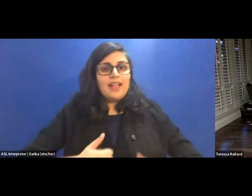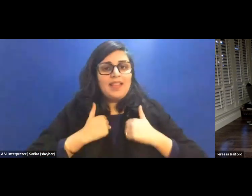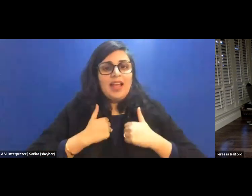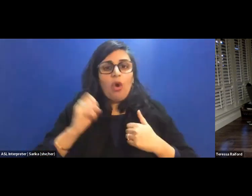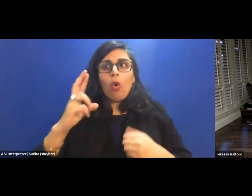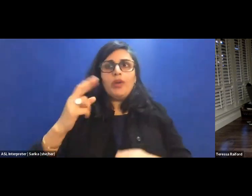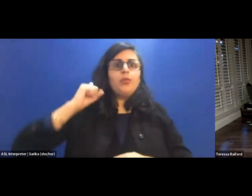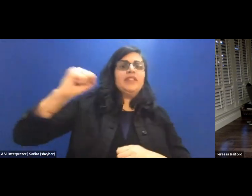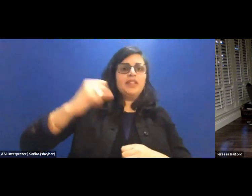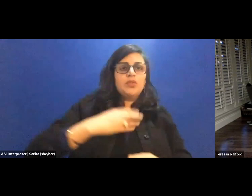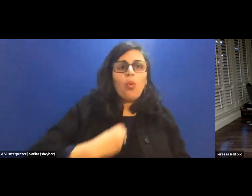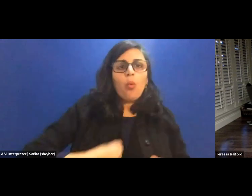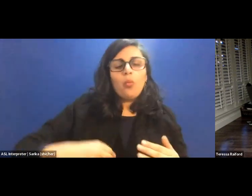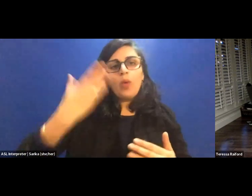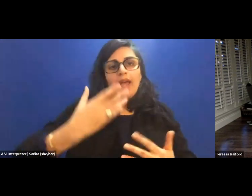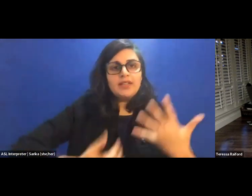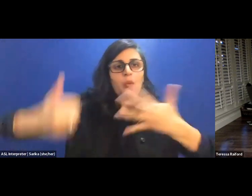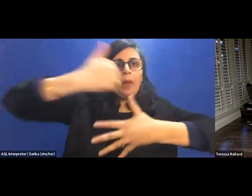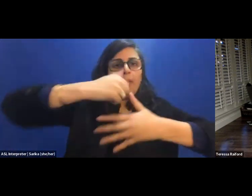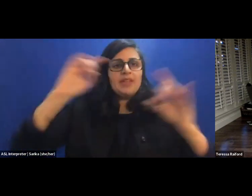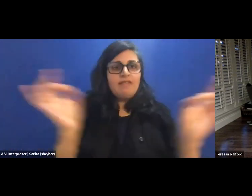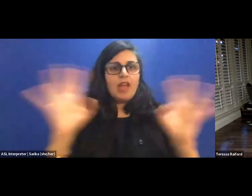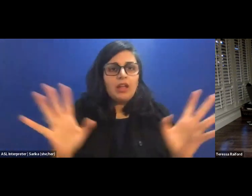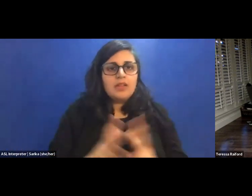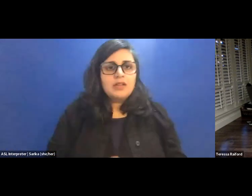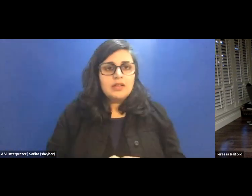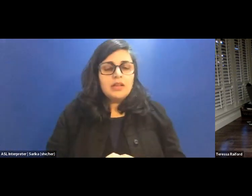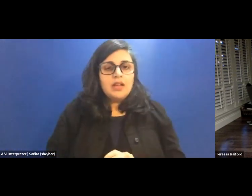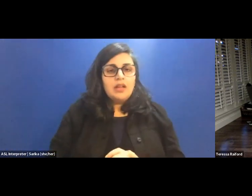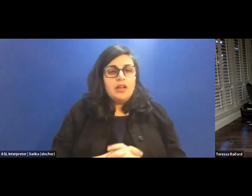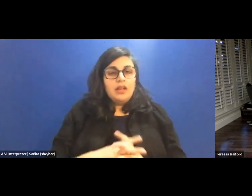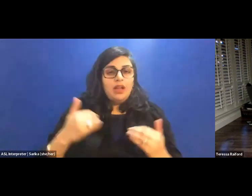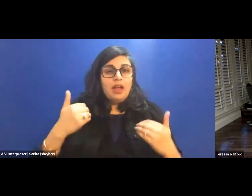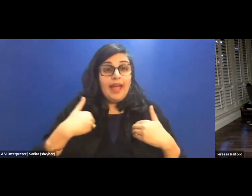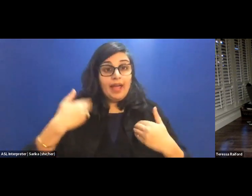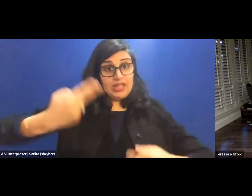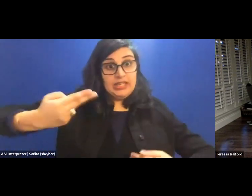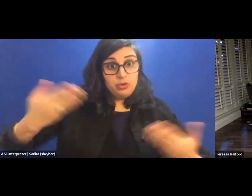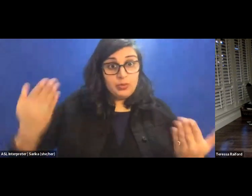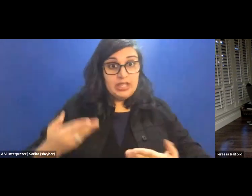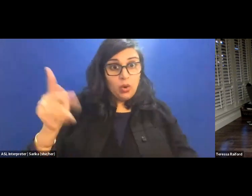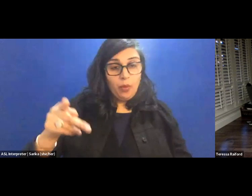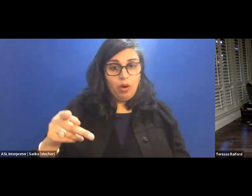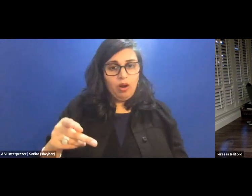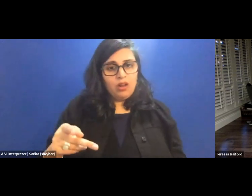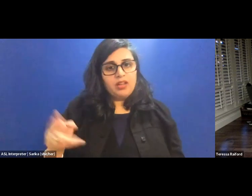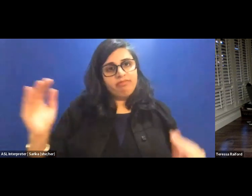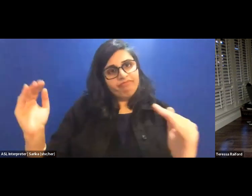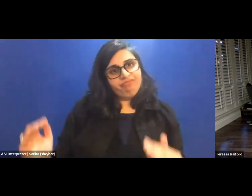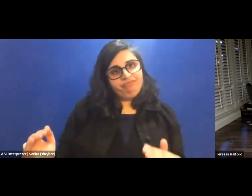inSKRIM NANTly against anyone who shows you up for black lives or resist white